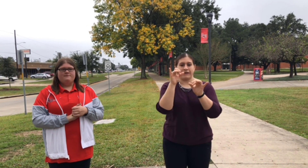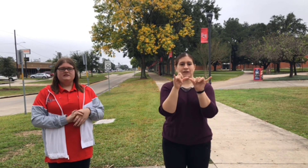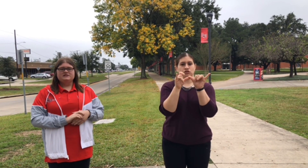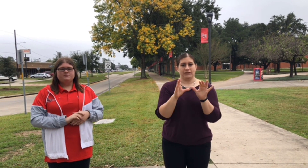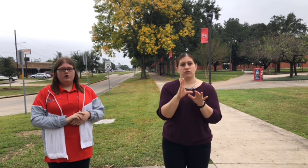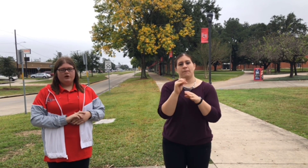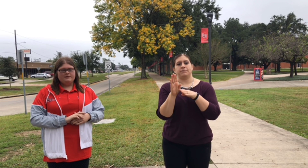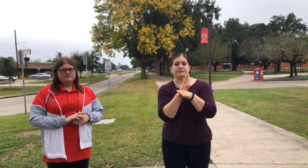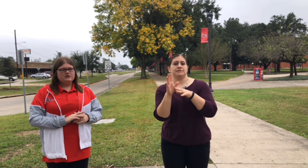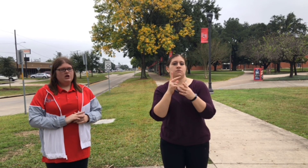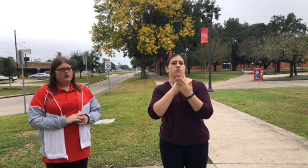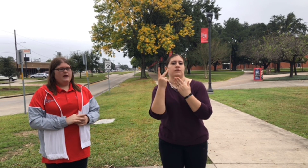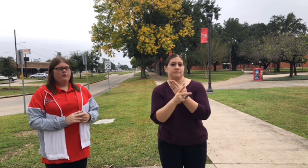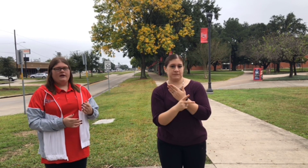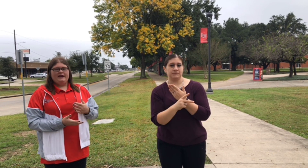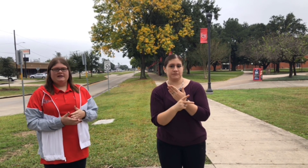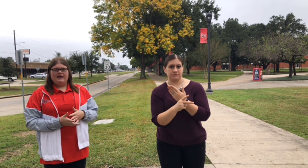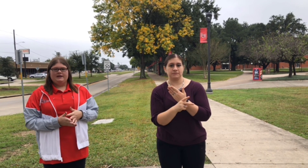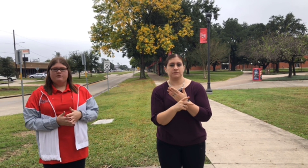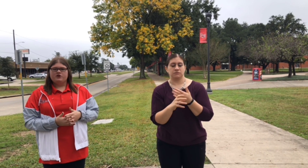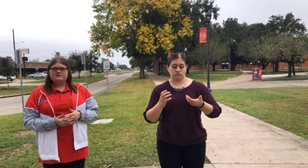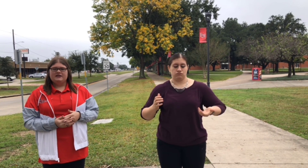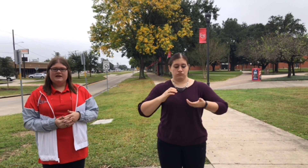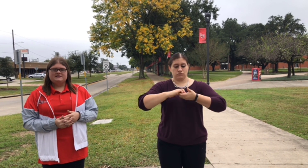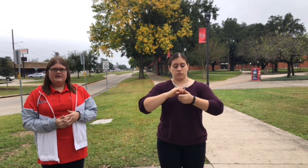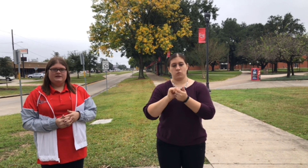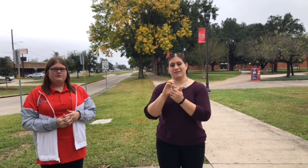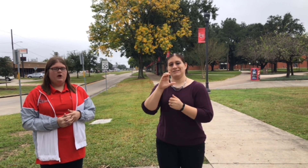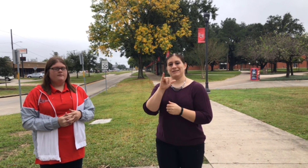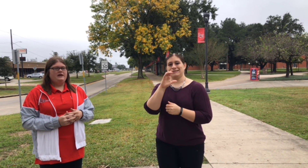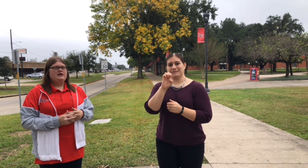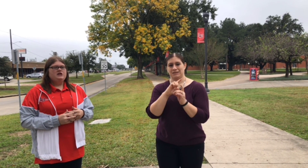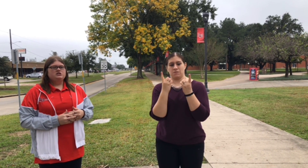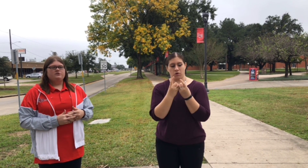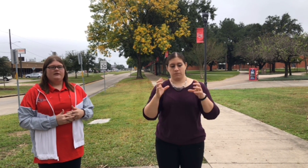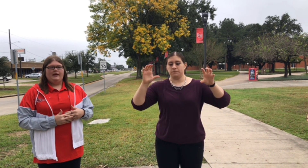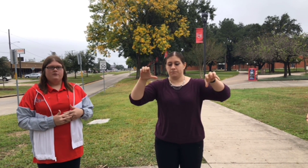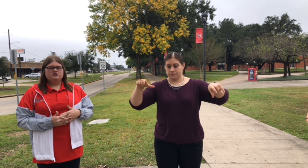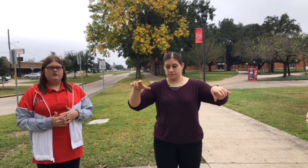business programs. They work hand-in-hand with our CICE department to be able to